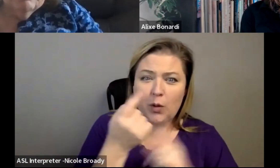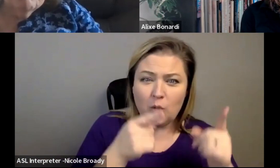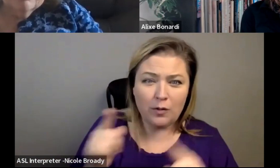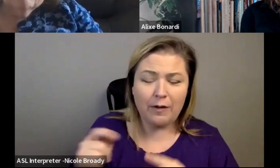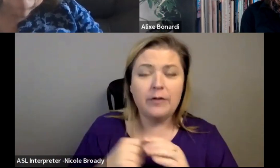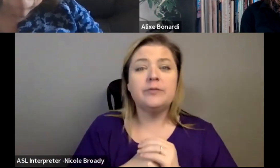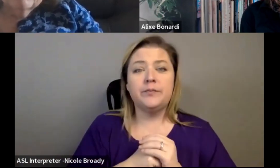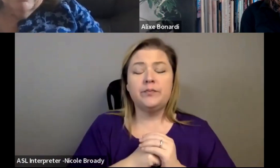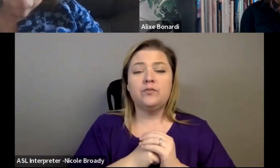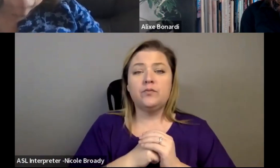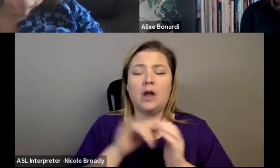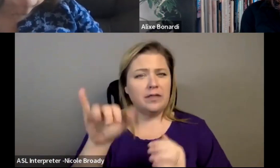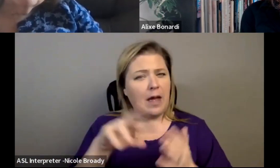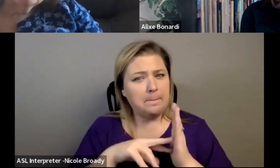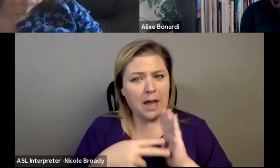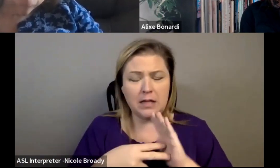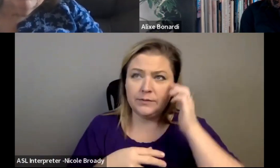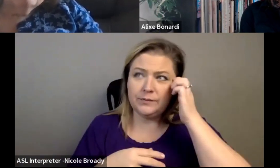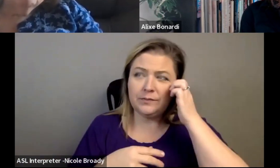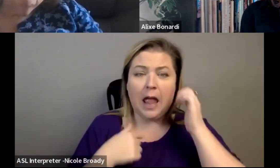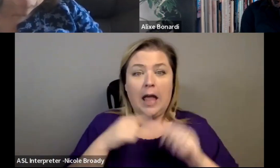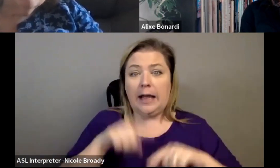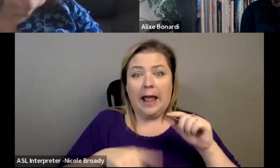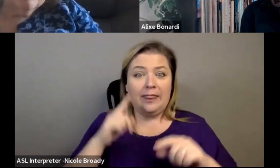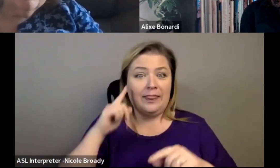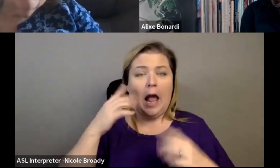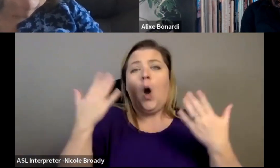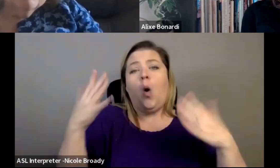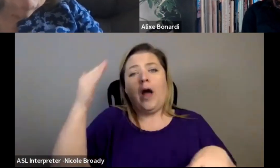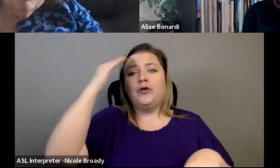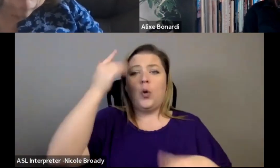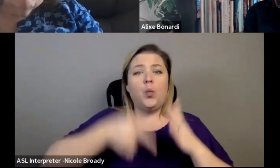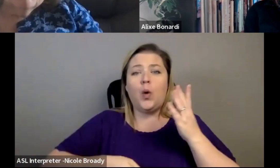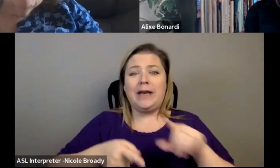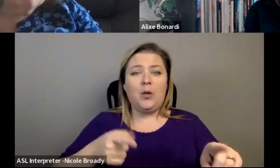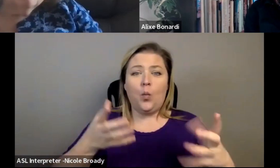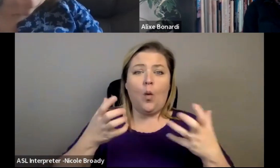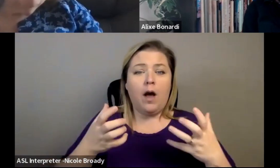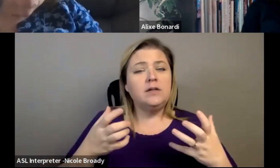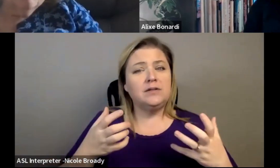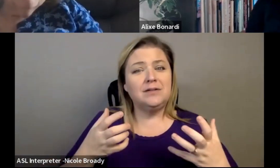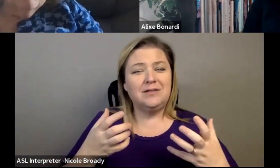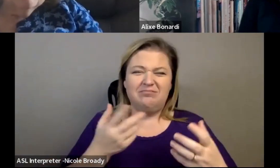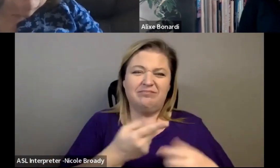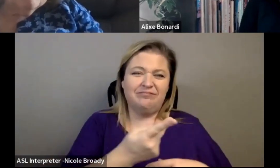that meant that I couldn't just assume that I knew what he was thinking. Because we know each other so well, a lot of the